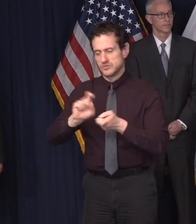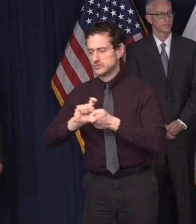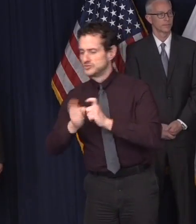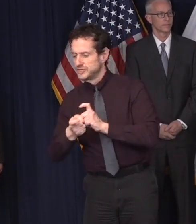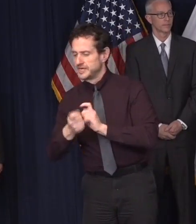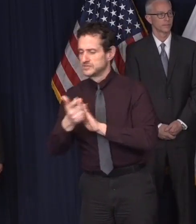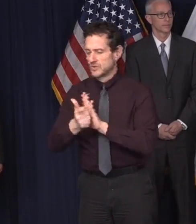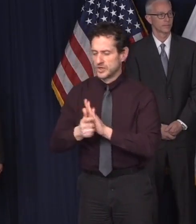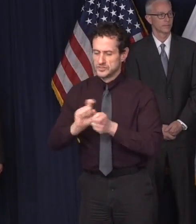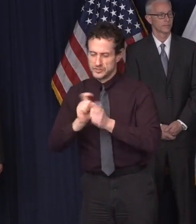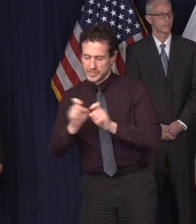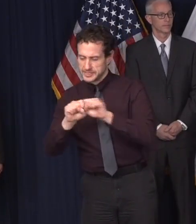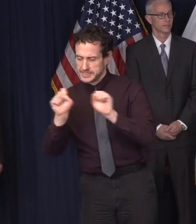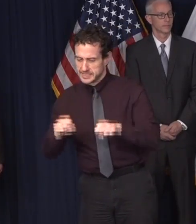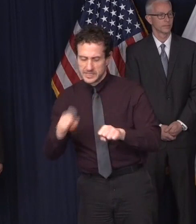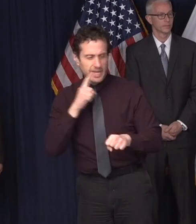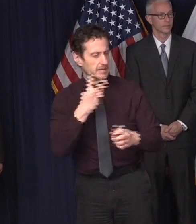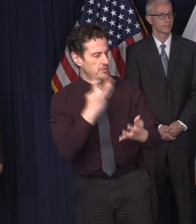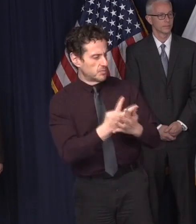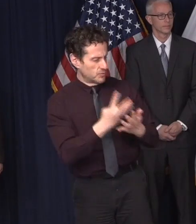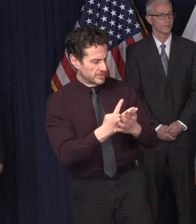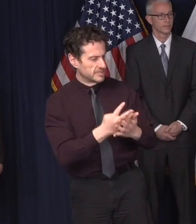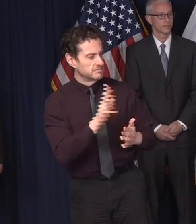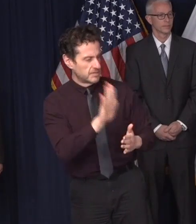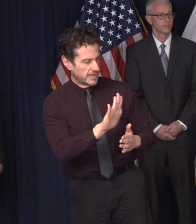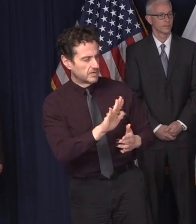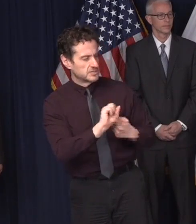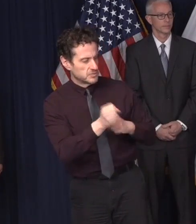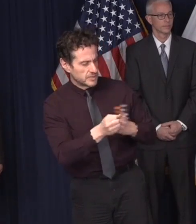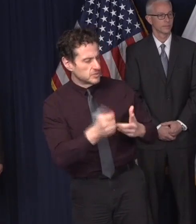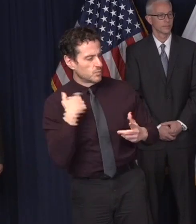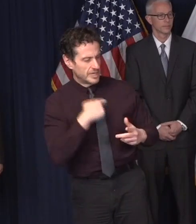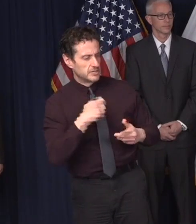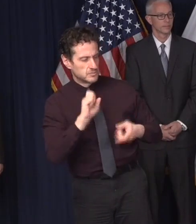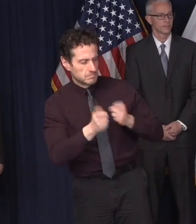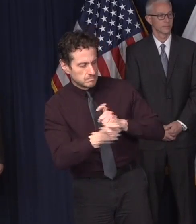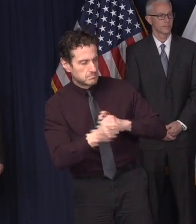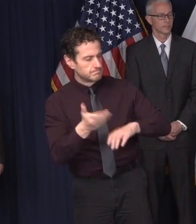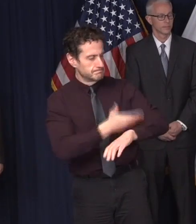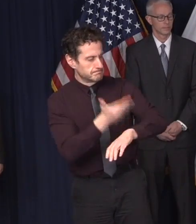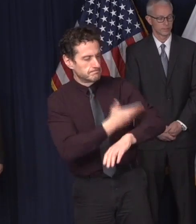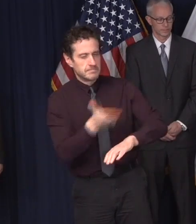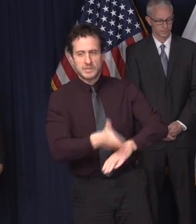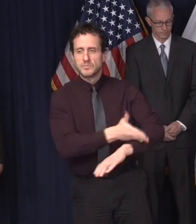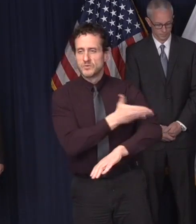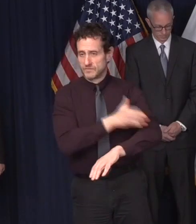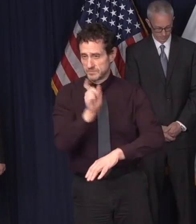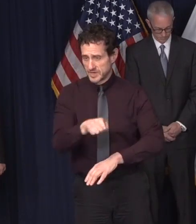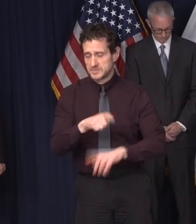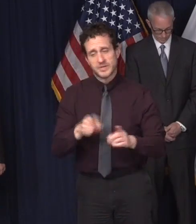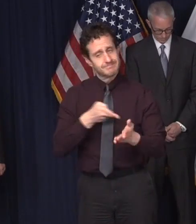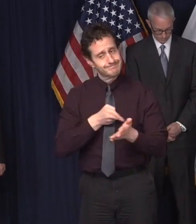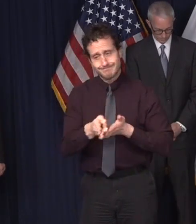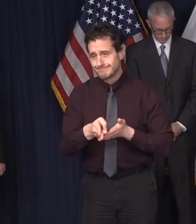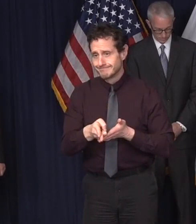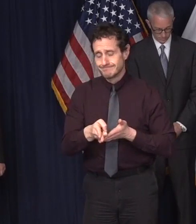IMMEDIATE CRISIS, WE ALL NEED TO HAVE A REAL CONVERSATION ABOUT CRIMINAL JUSTICE REFORM IN THE